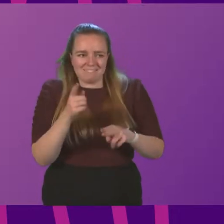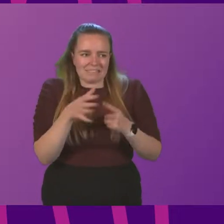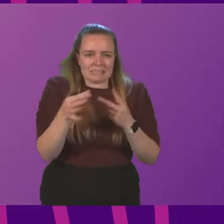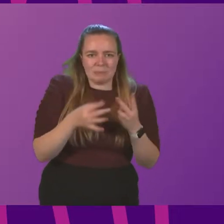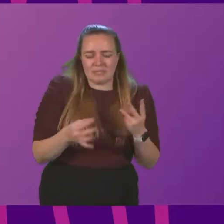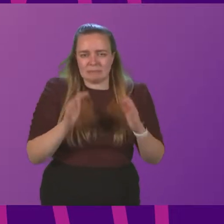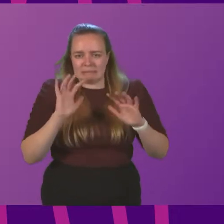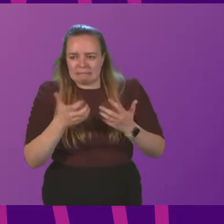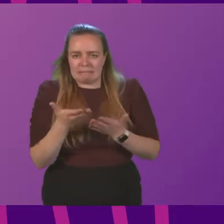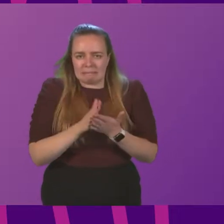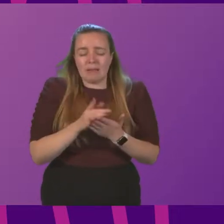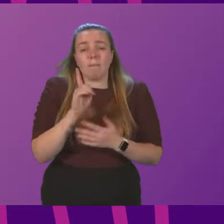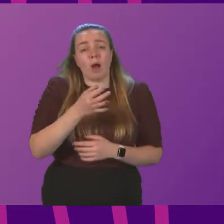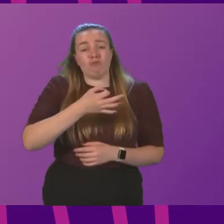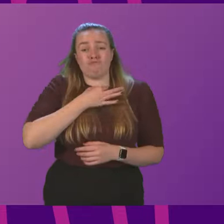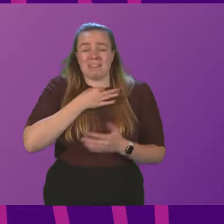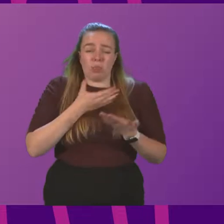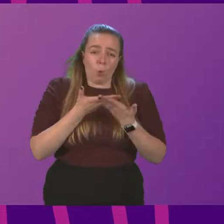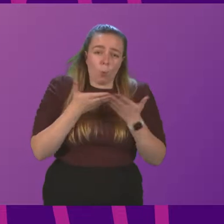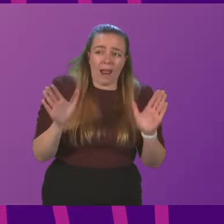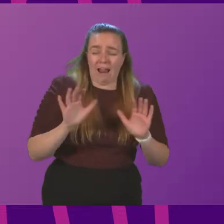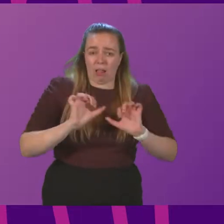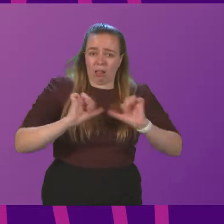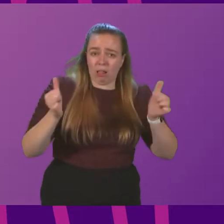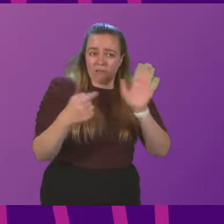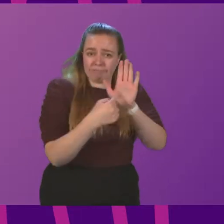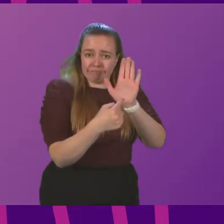there is a risk that the well-publicised pressures on the health service might discourage them.